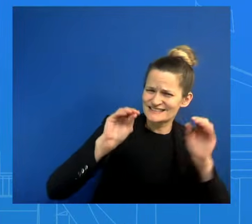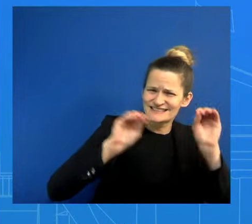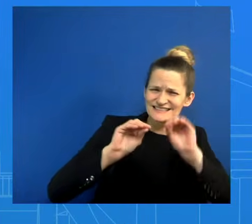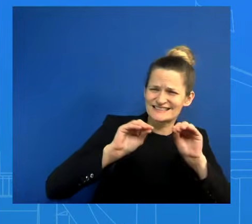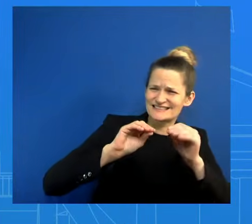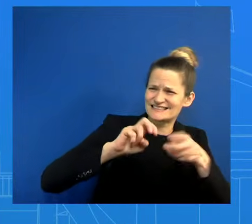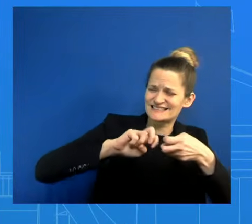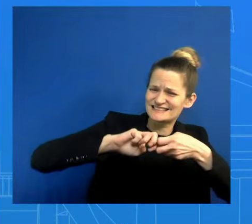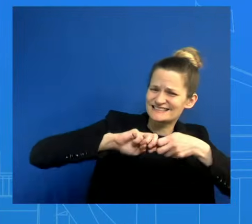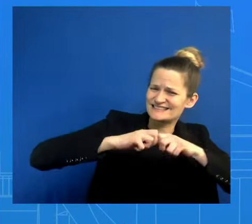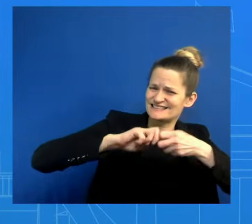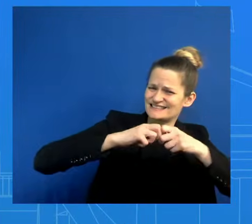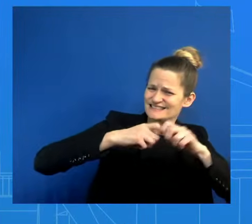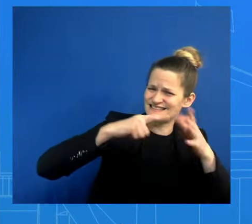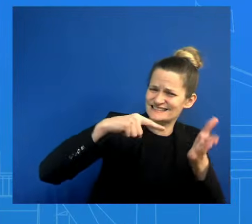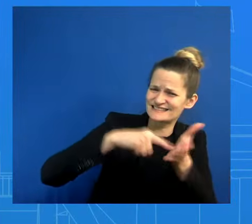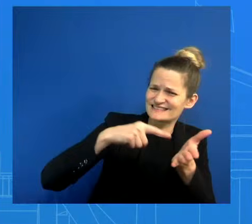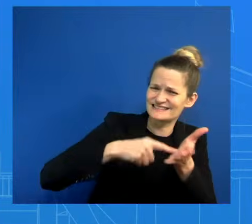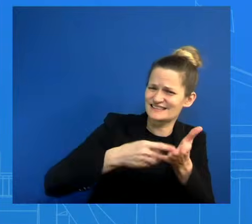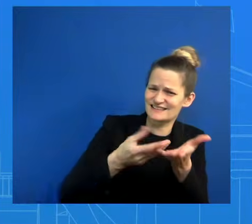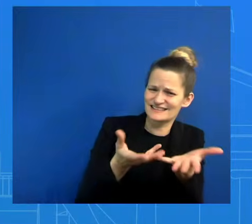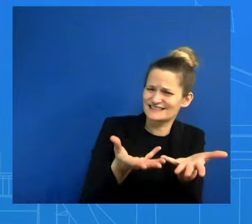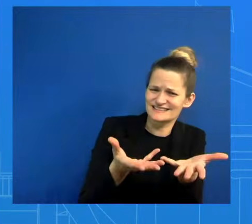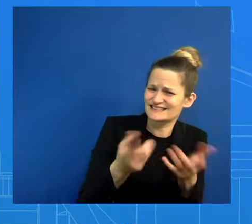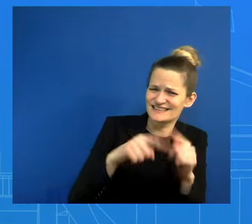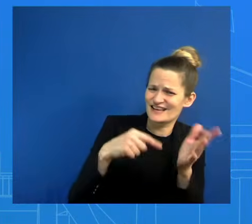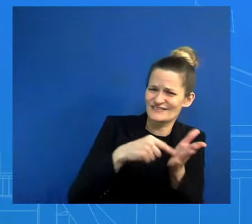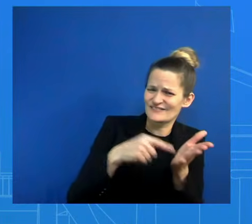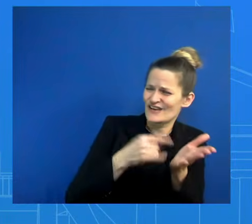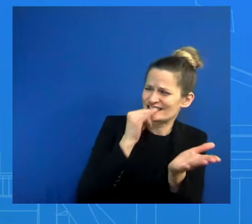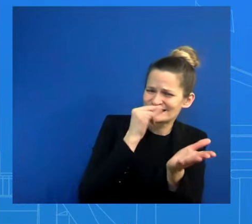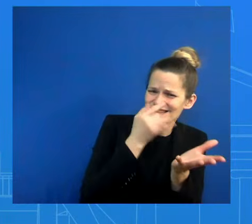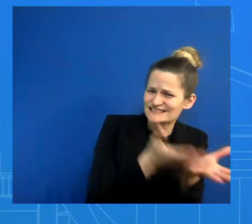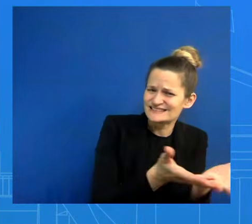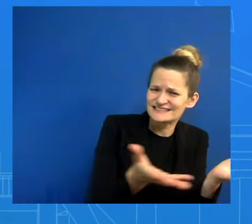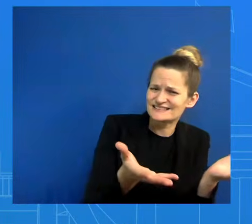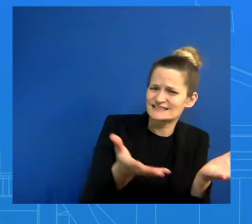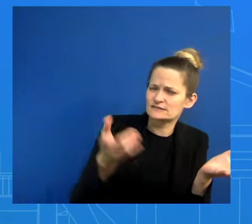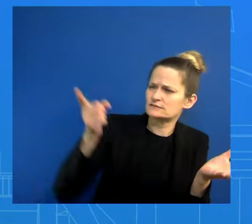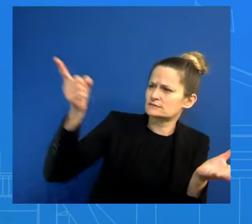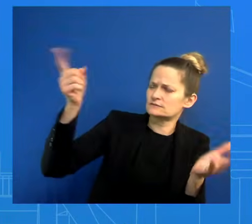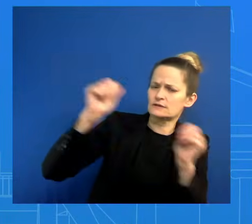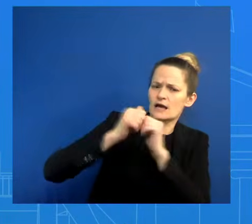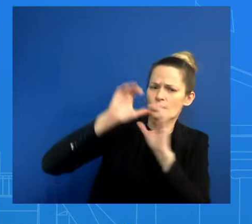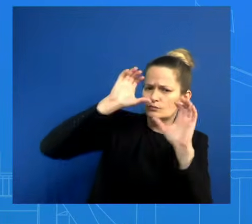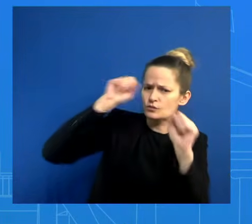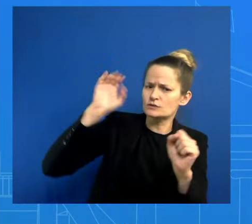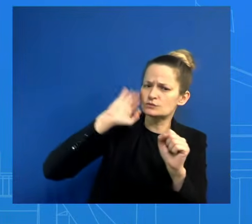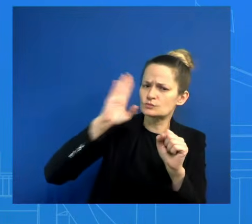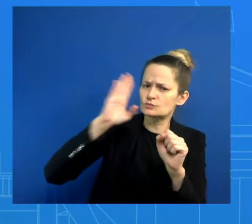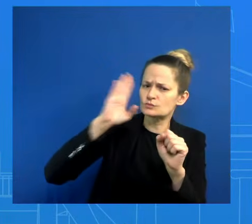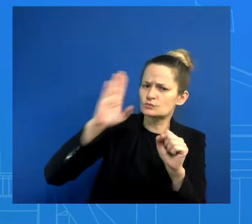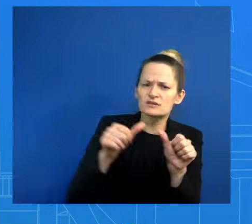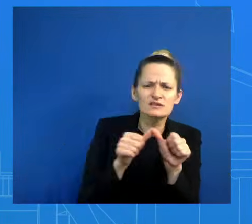is proud that his American Rescue Plan provided additional emergency food and nutrition assistant for those in need,